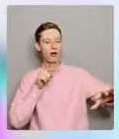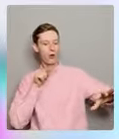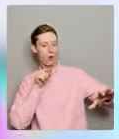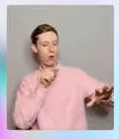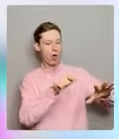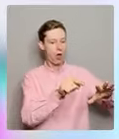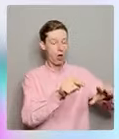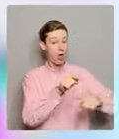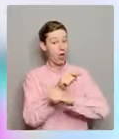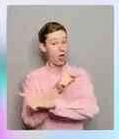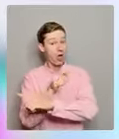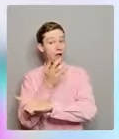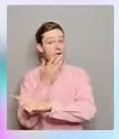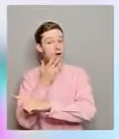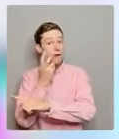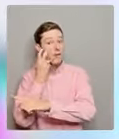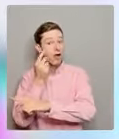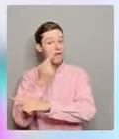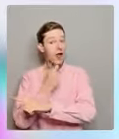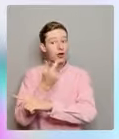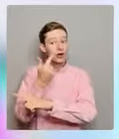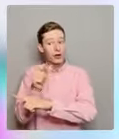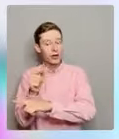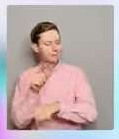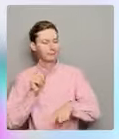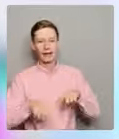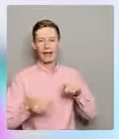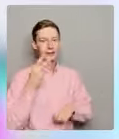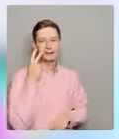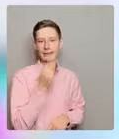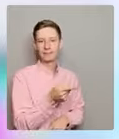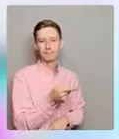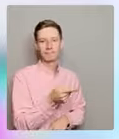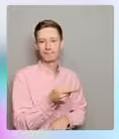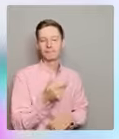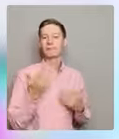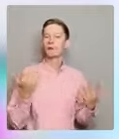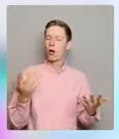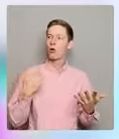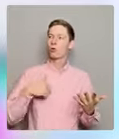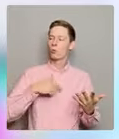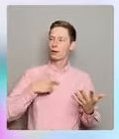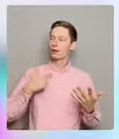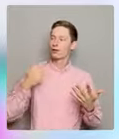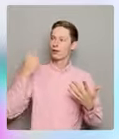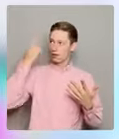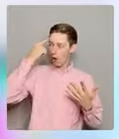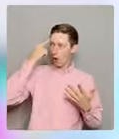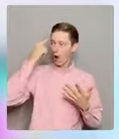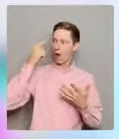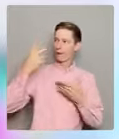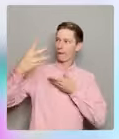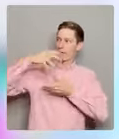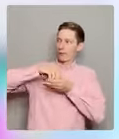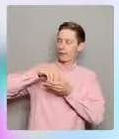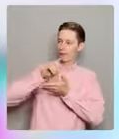from the surrounding visuals. So even when we were planning for inclusive designs, we still built something that was ultimately